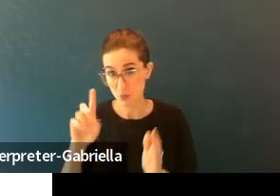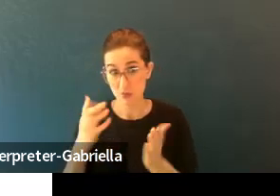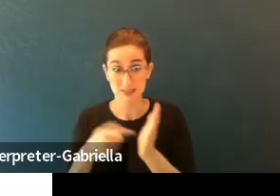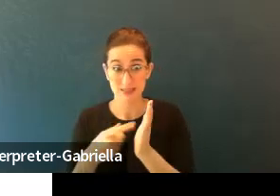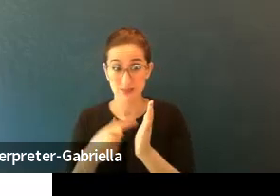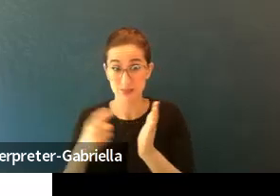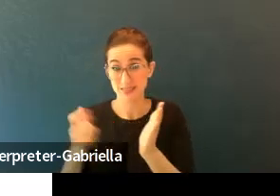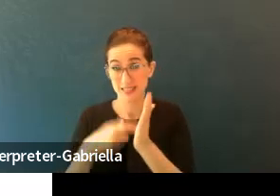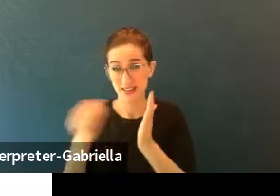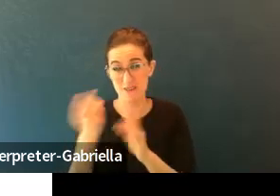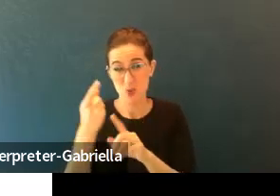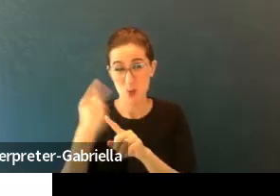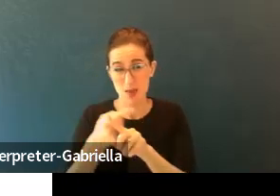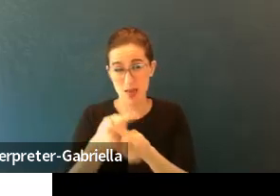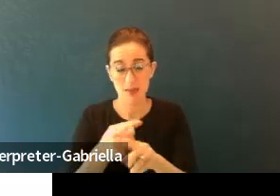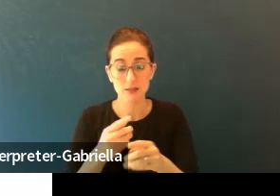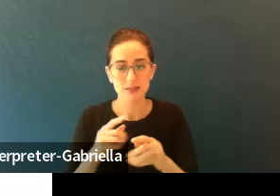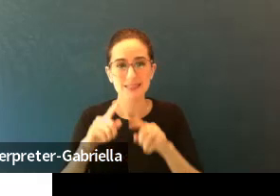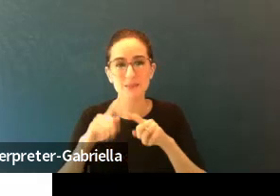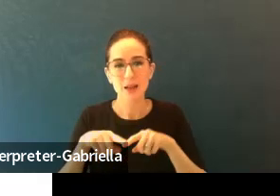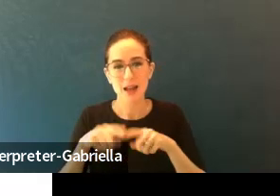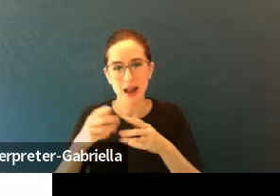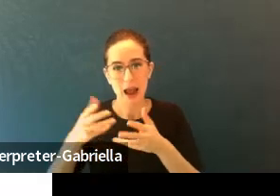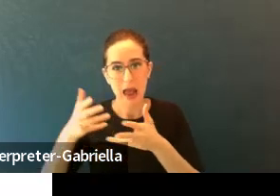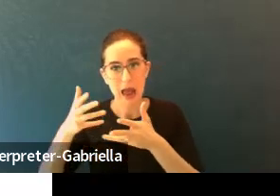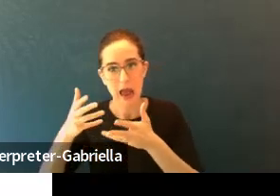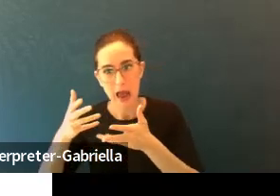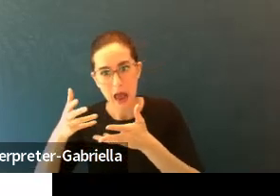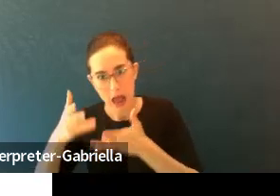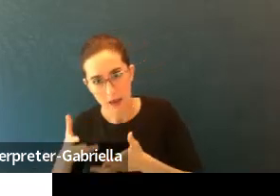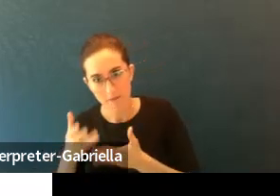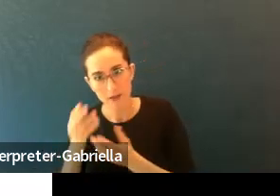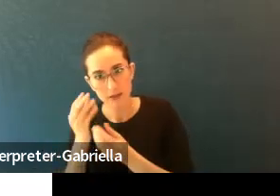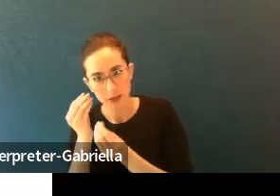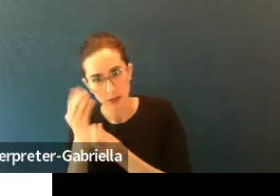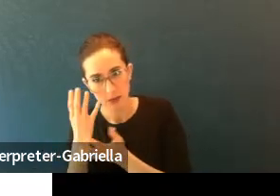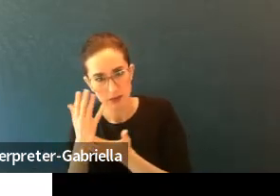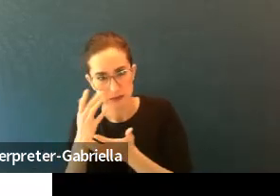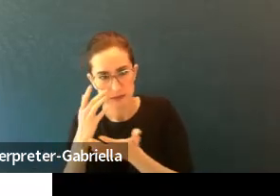depending on the scope of the data request to get to where this data request form is.